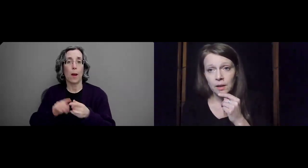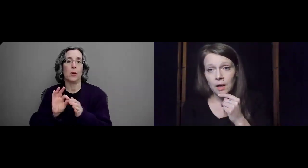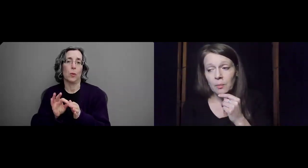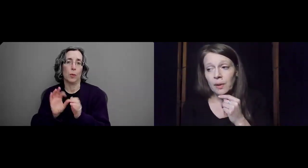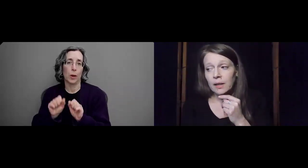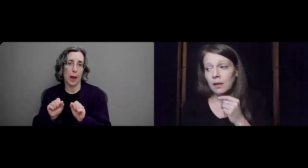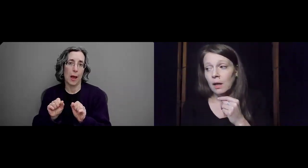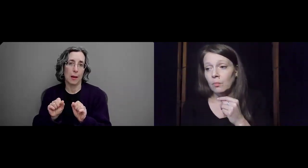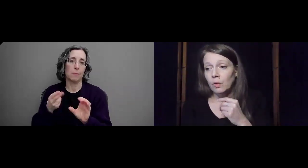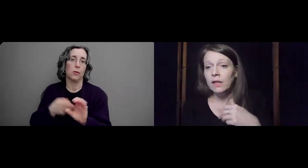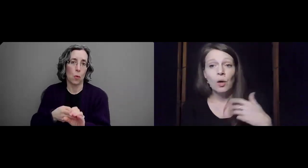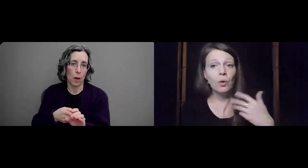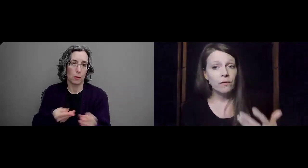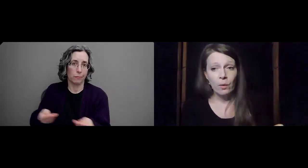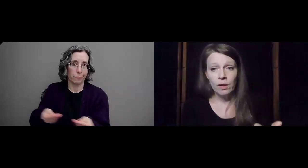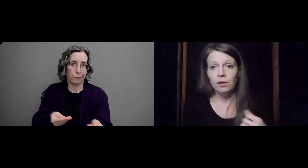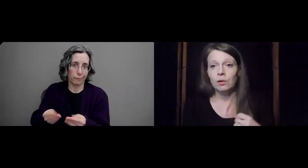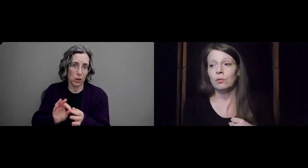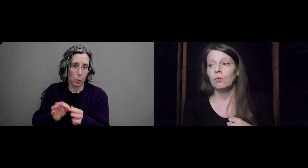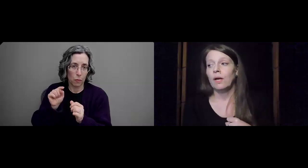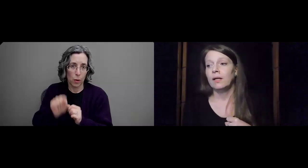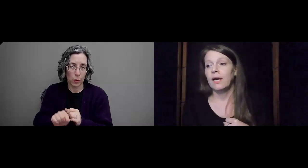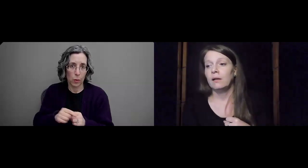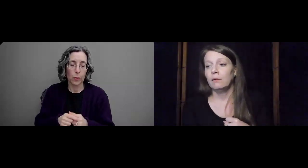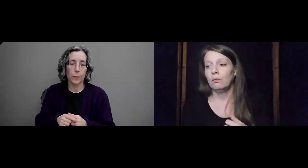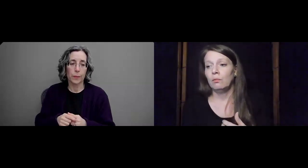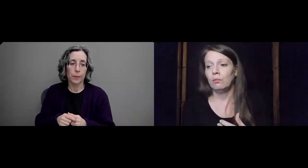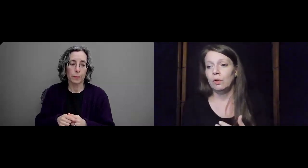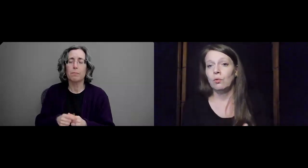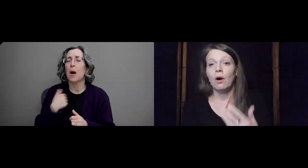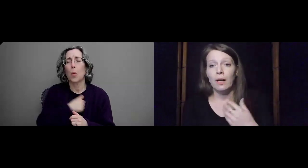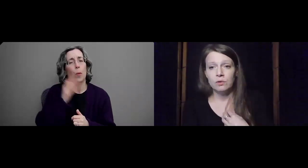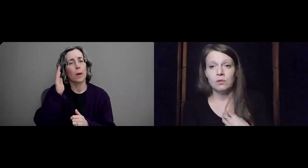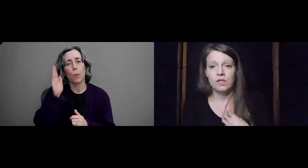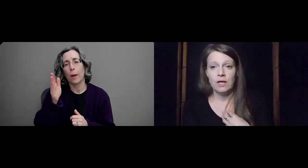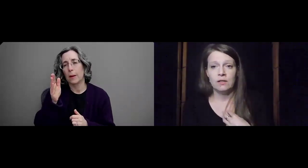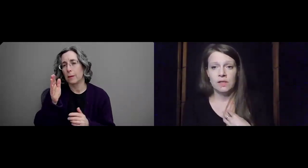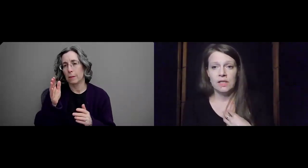especially for the driving test portion. But we can go over